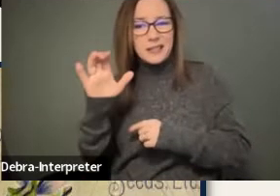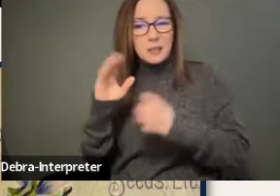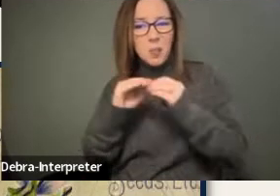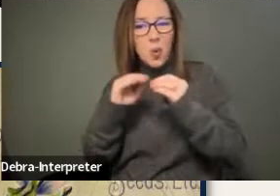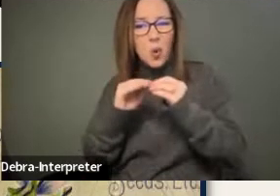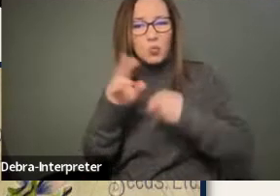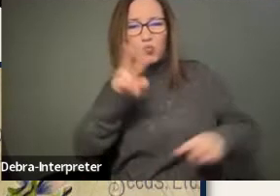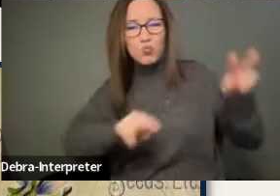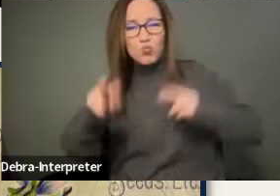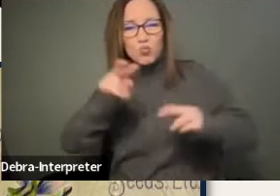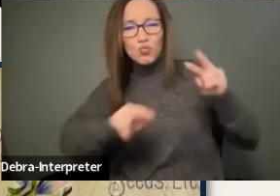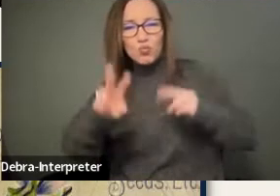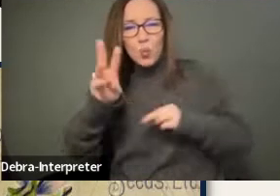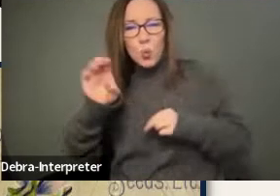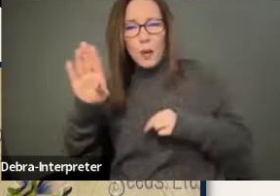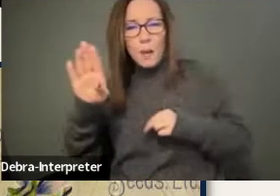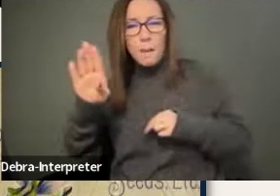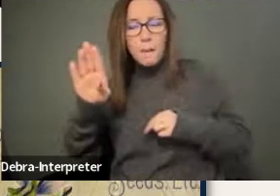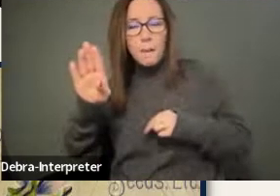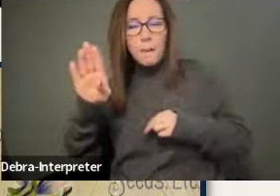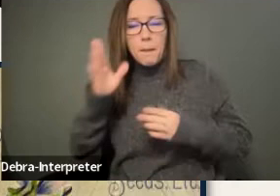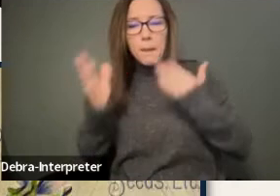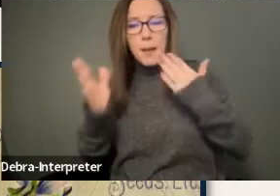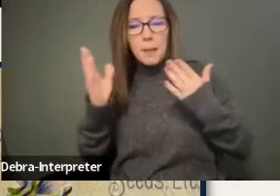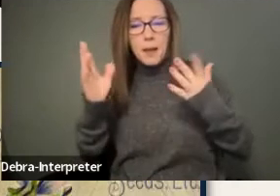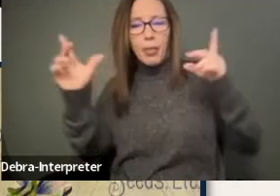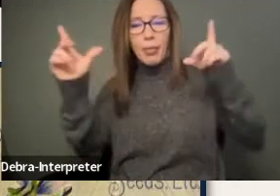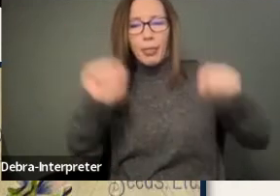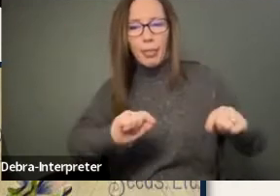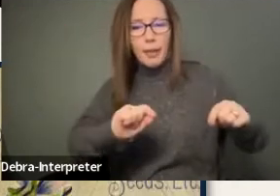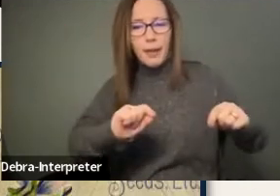sounds is not working working very well.